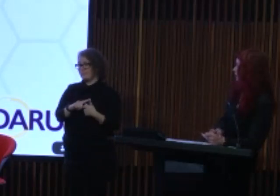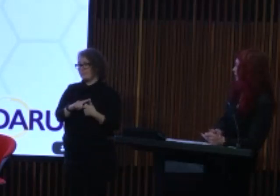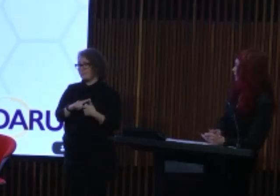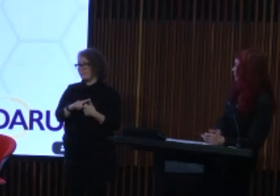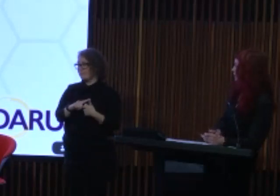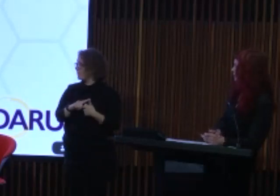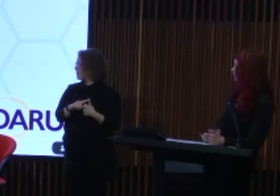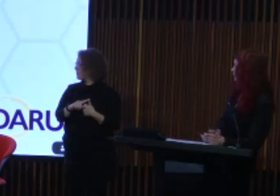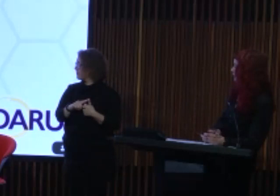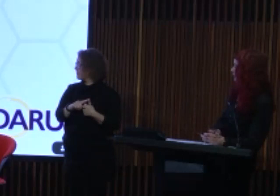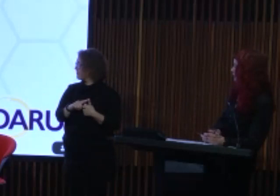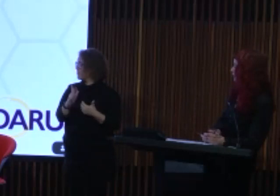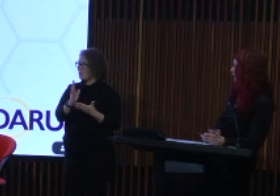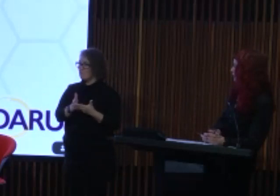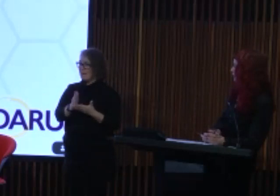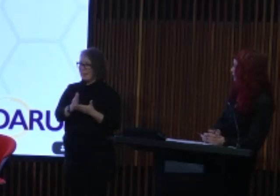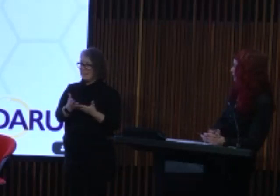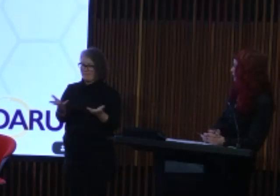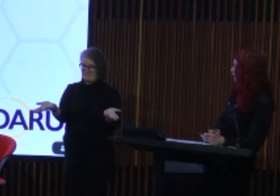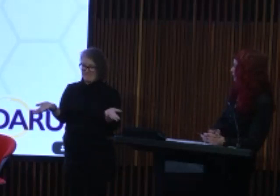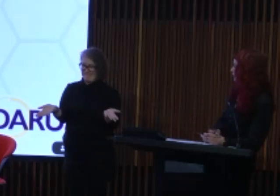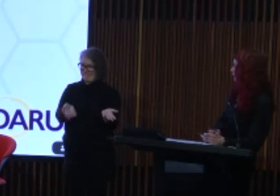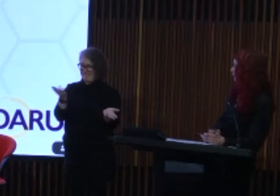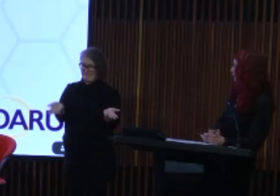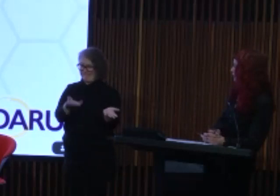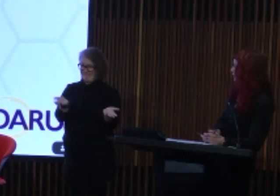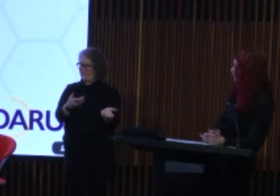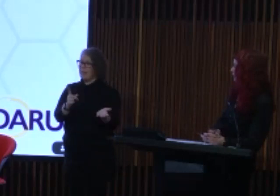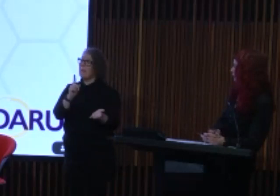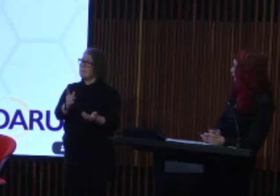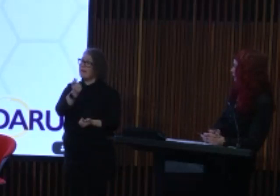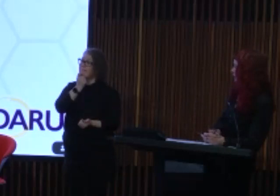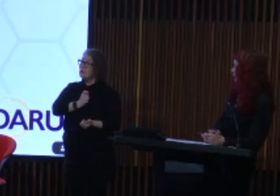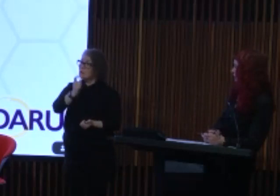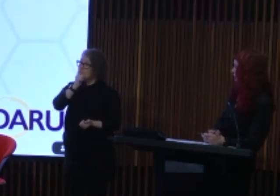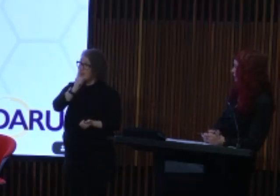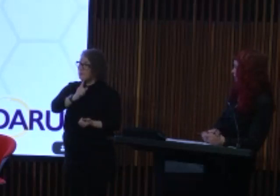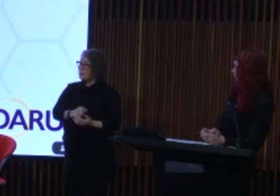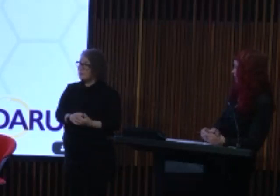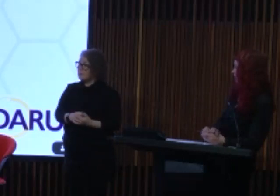at the bottom of the biscuit barrel, but there were a few people that, I guess took a big